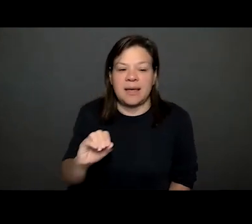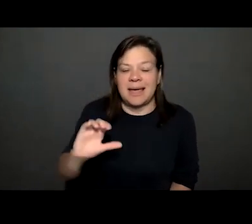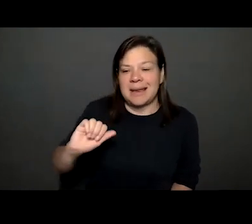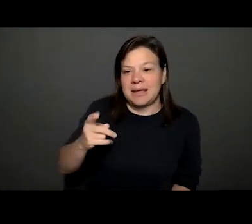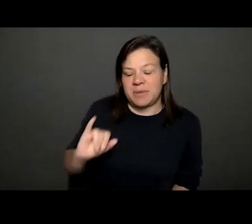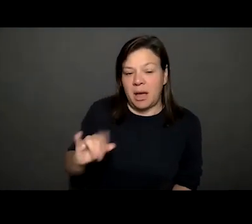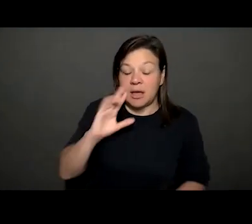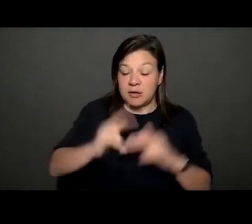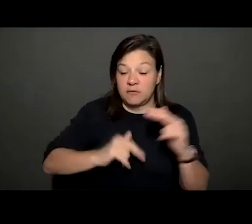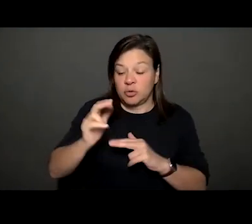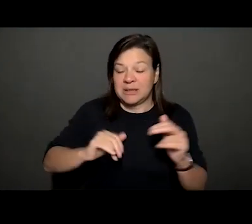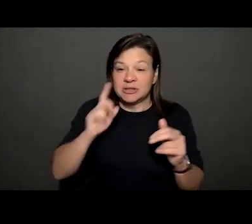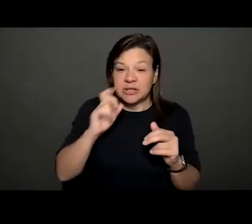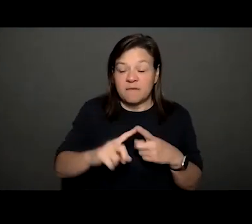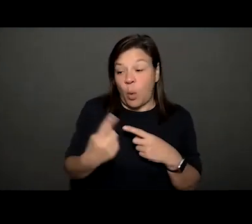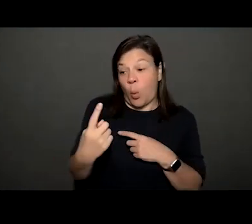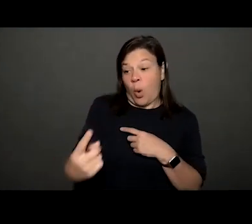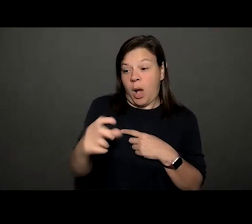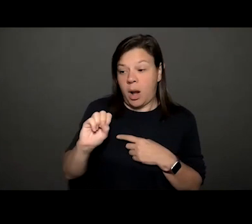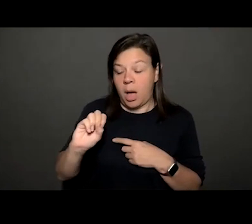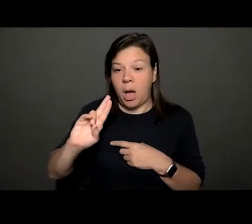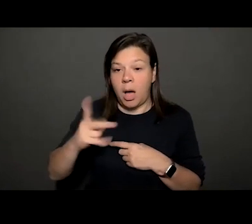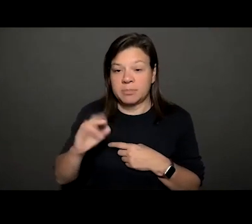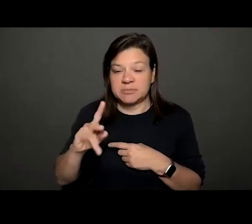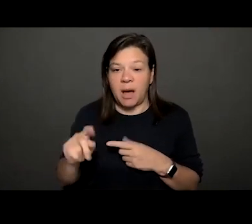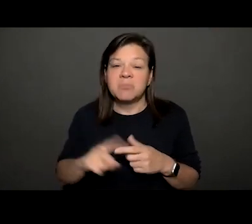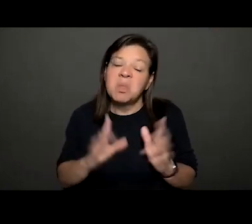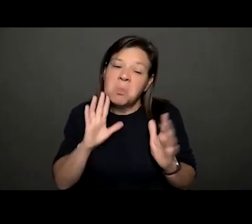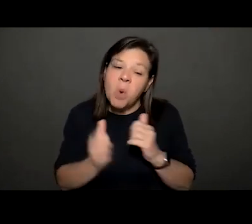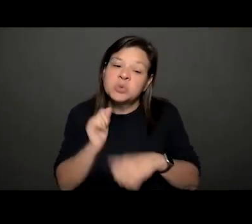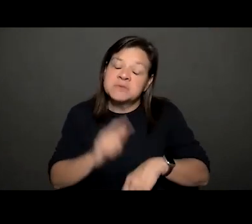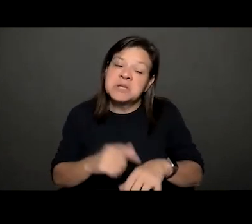ACCOUNT MOST OF THE TIME IT PROBABLY MAKES SENSE TO USE THE HubSpot CLI.